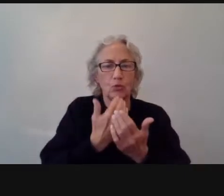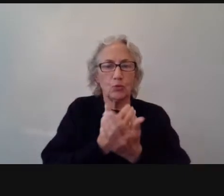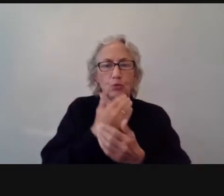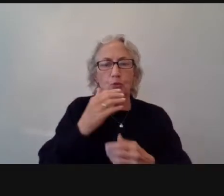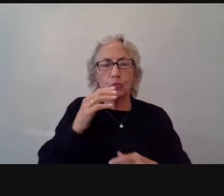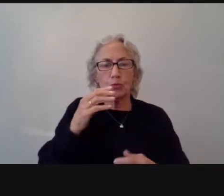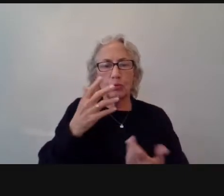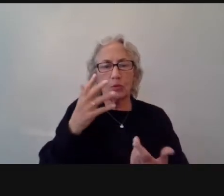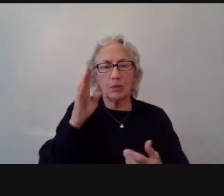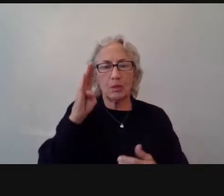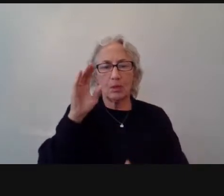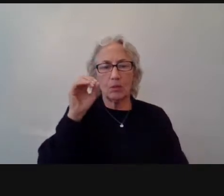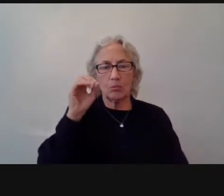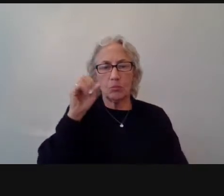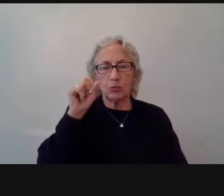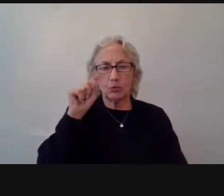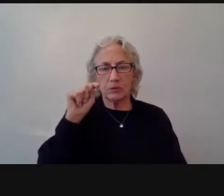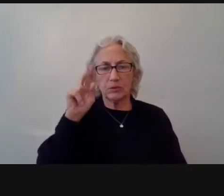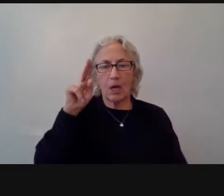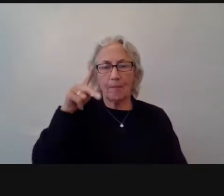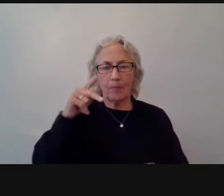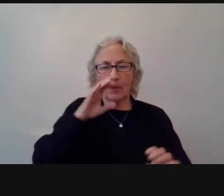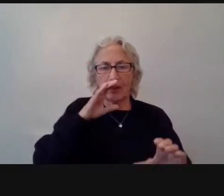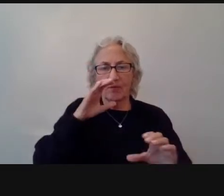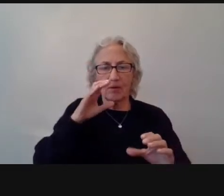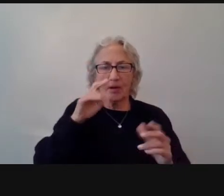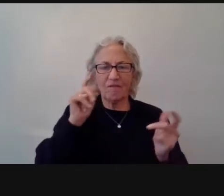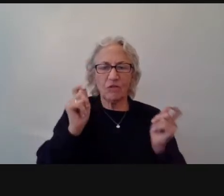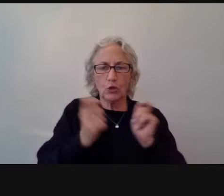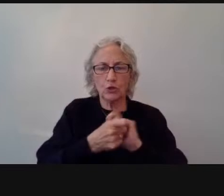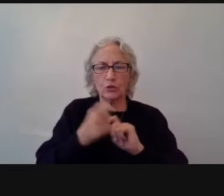I'm checking out as host Pro Devon is next with the presentation on boosting up conversions with accessible